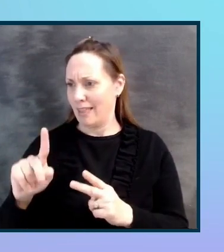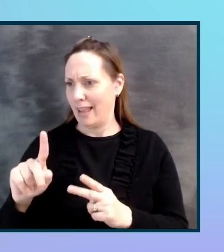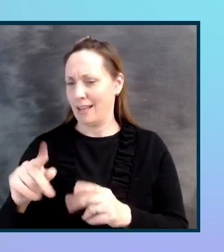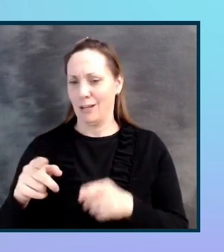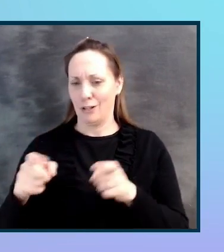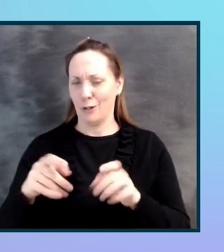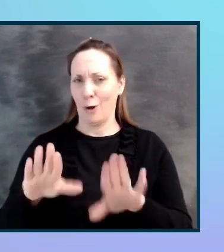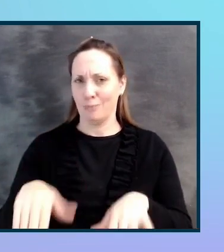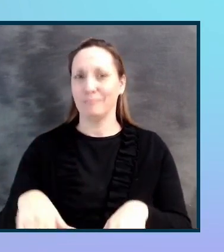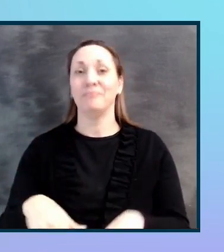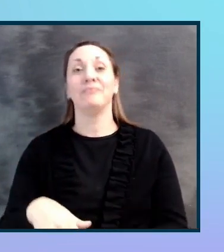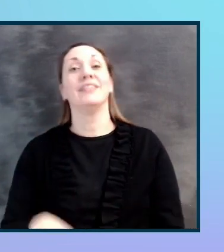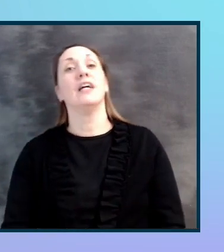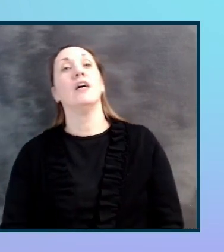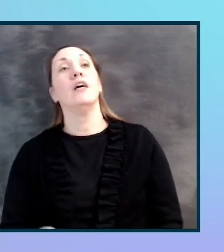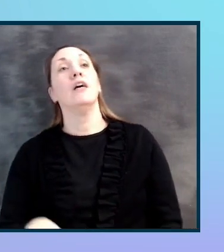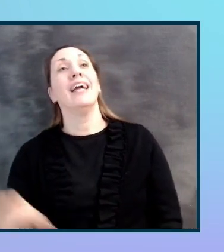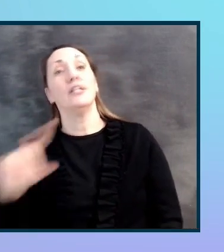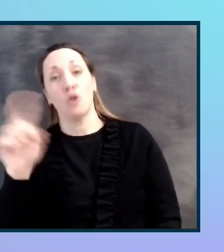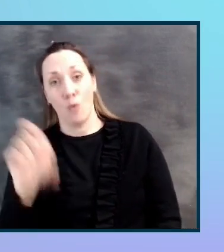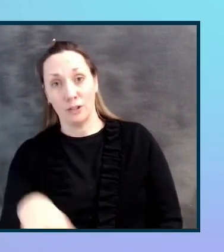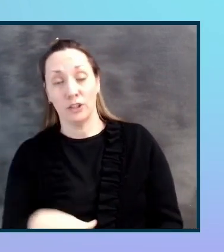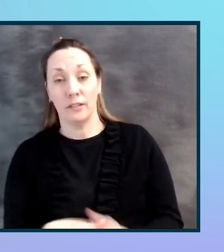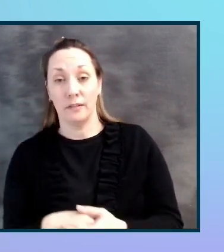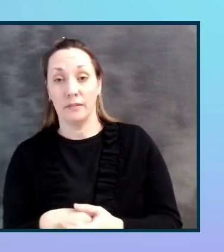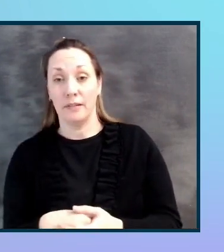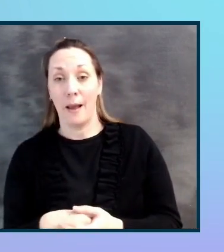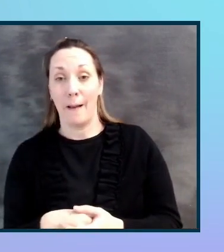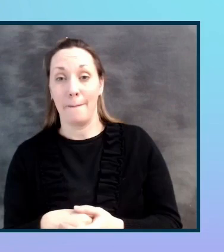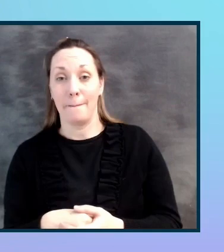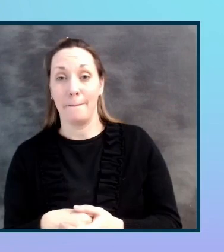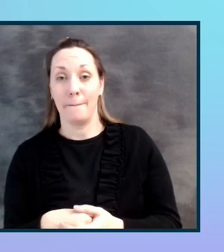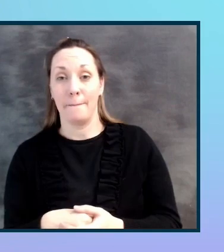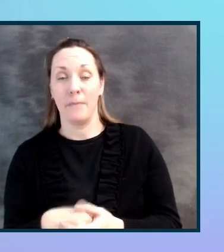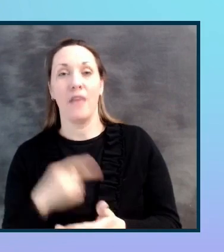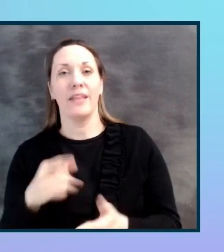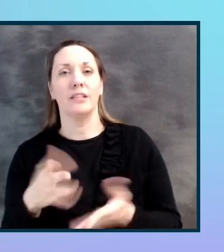Here's one and this is probably about out more frameworks